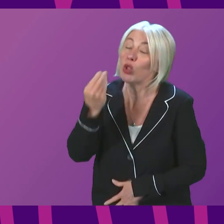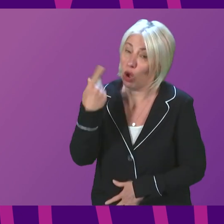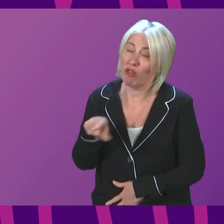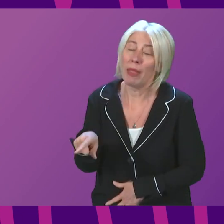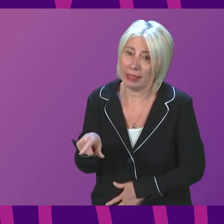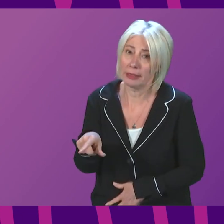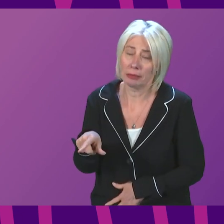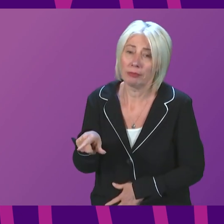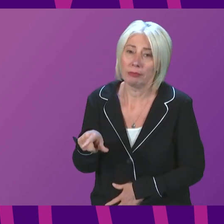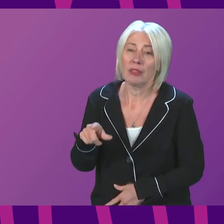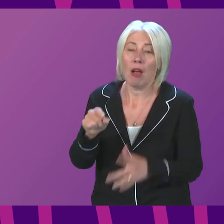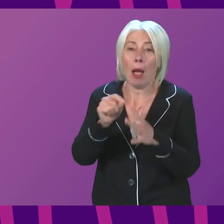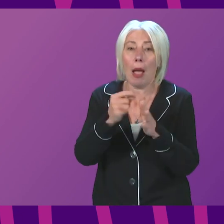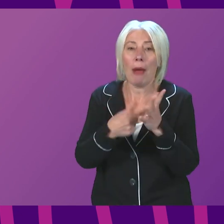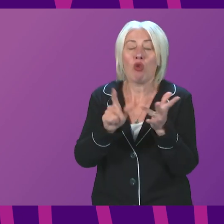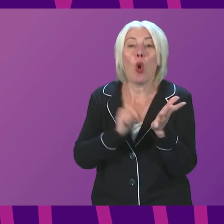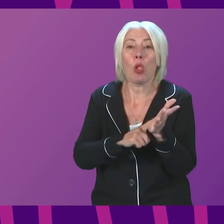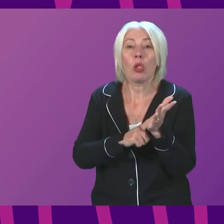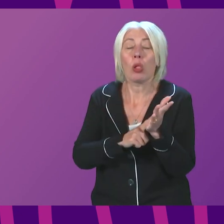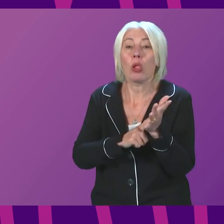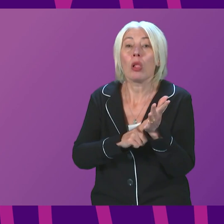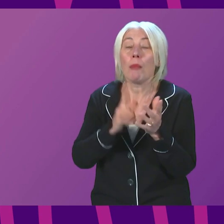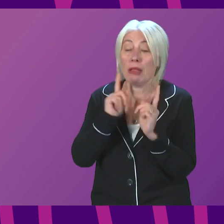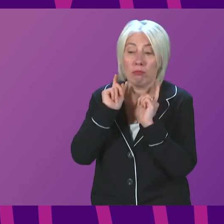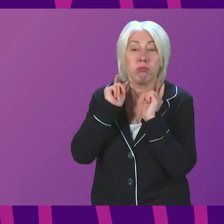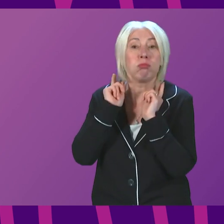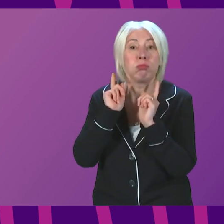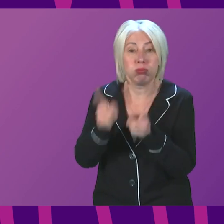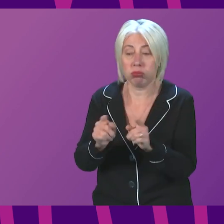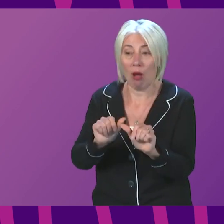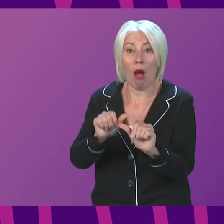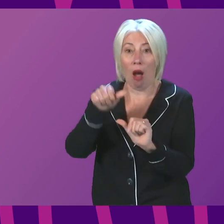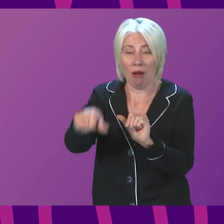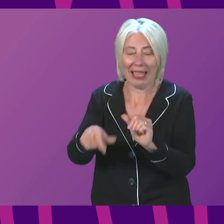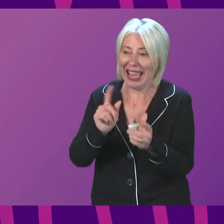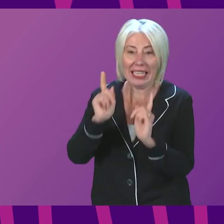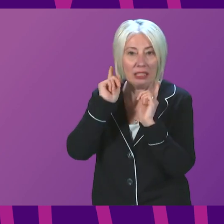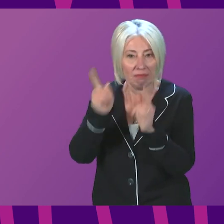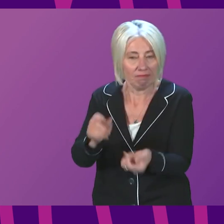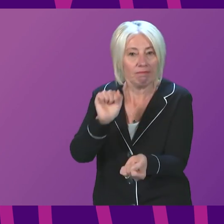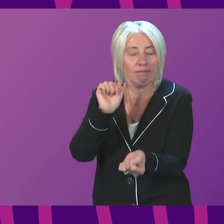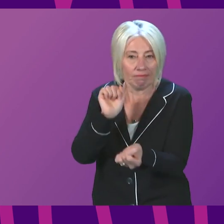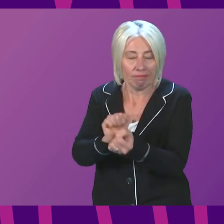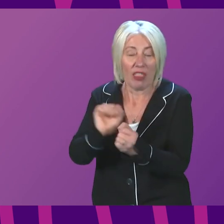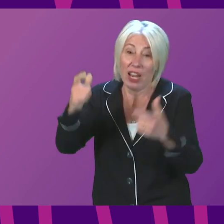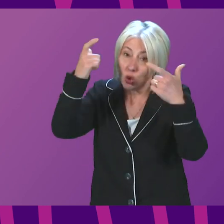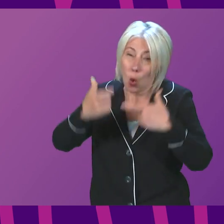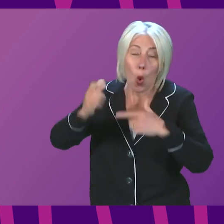On parole hearings, the sentence imposed following conviction in any case is a matter for a court.